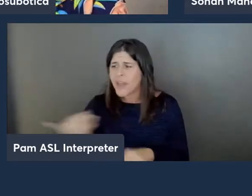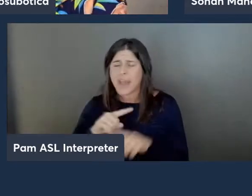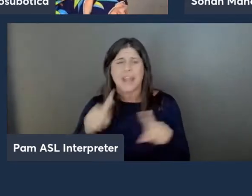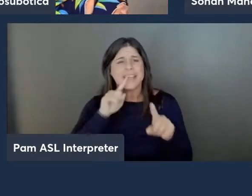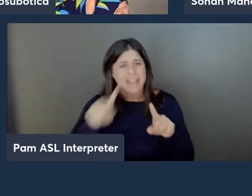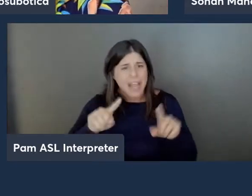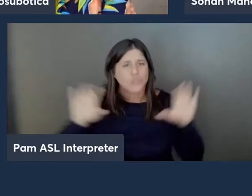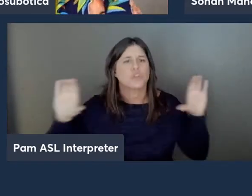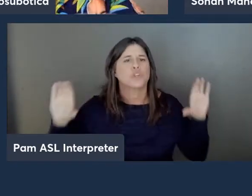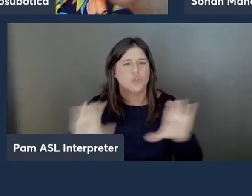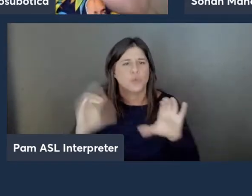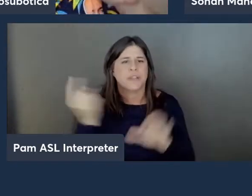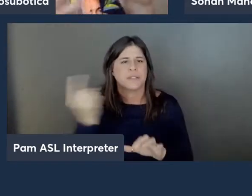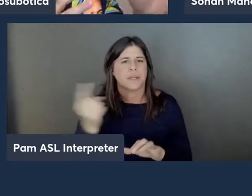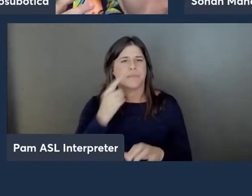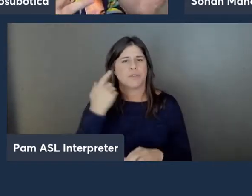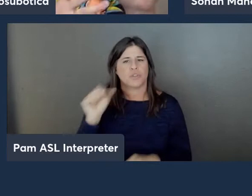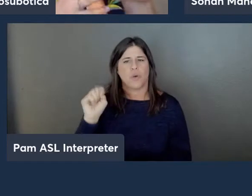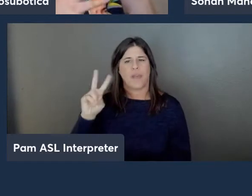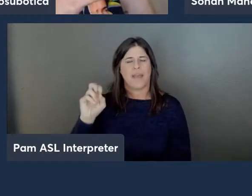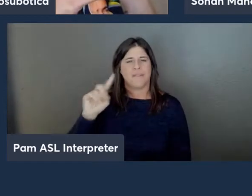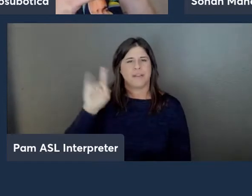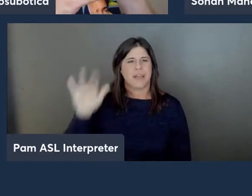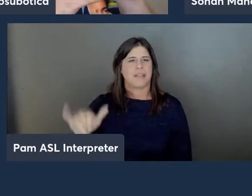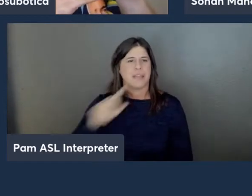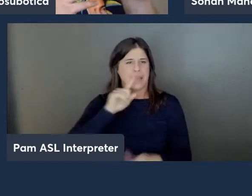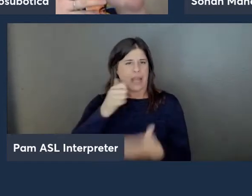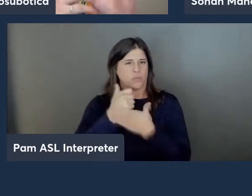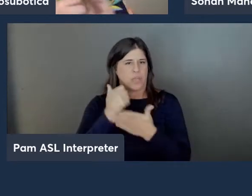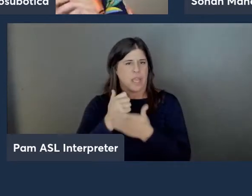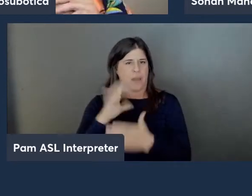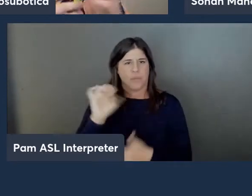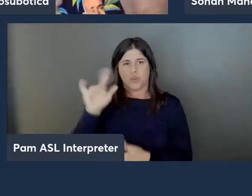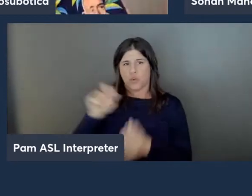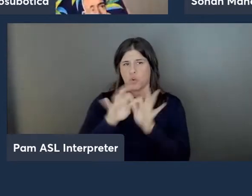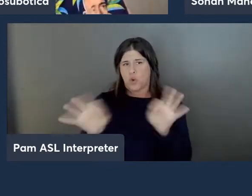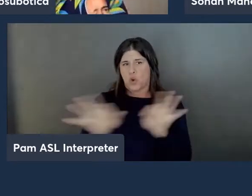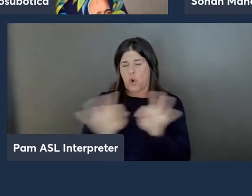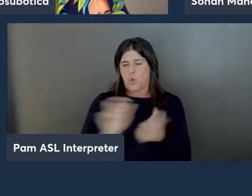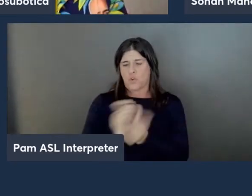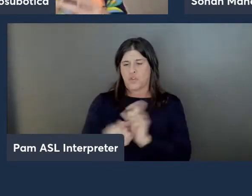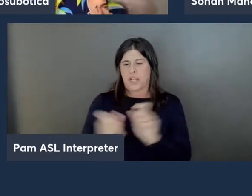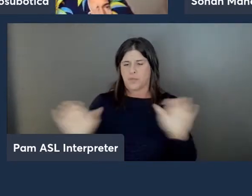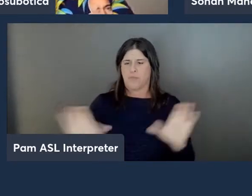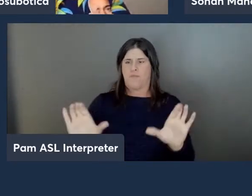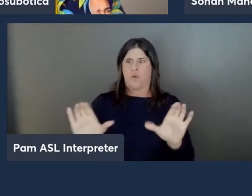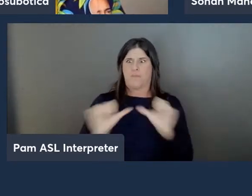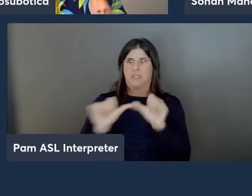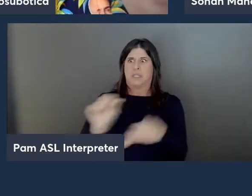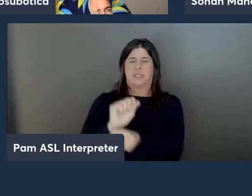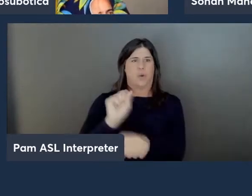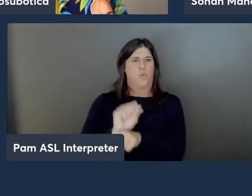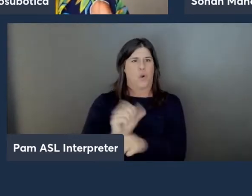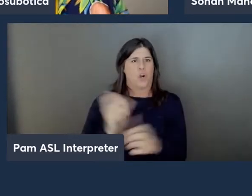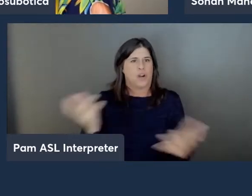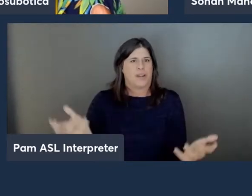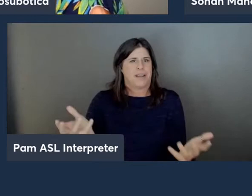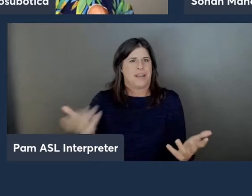so Evidently gonna actually help you as your code change perform. Does it still work? Is there a checkout issue with people